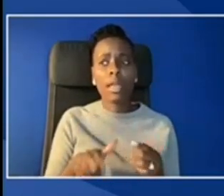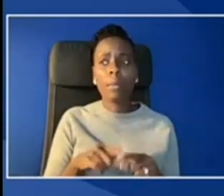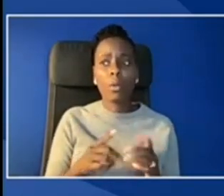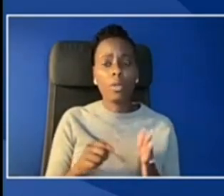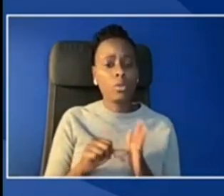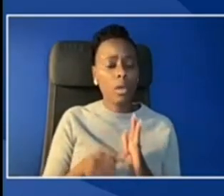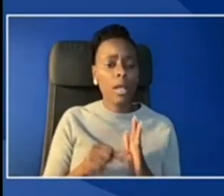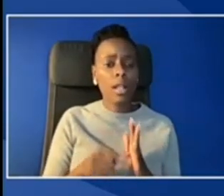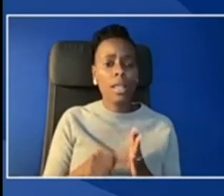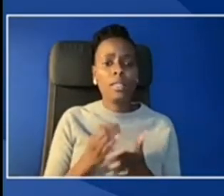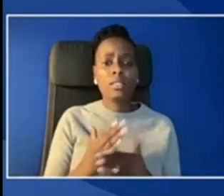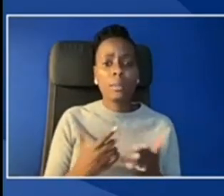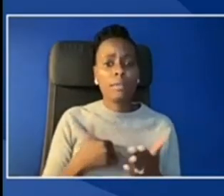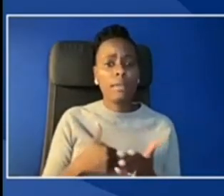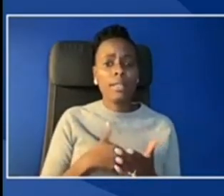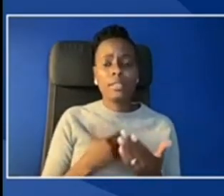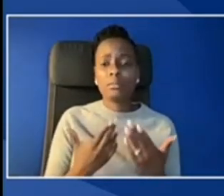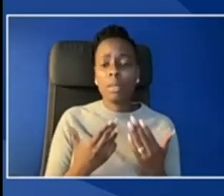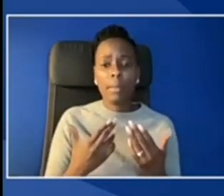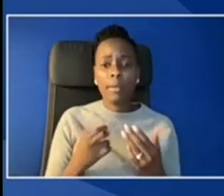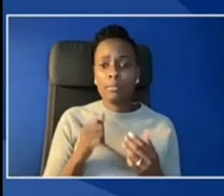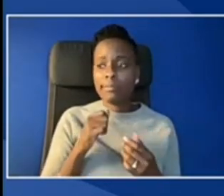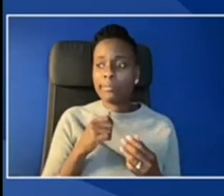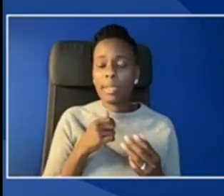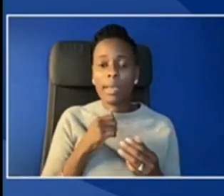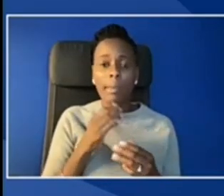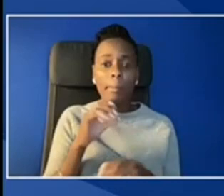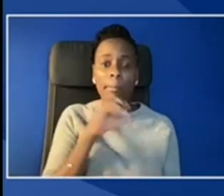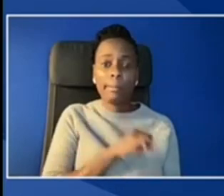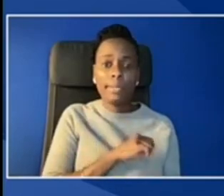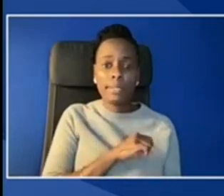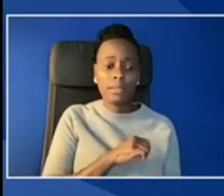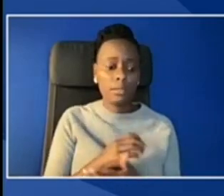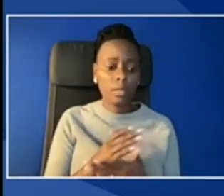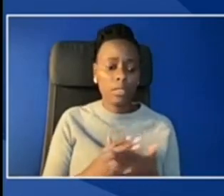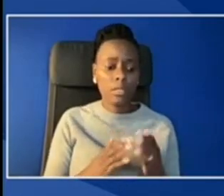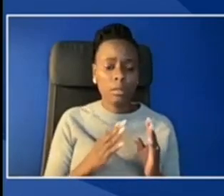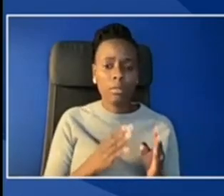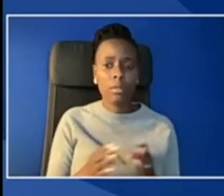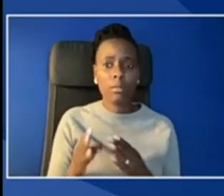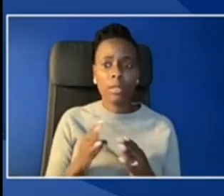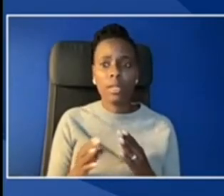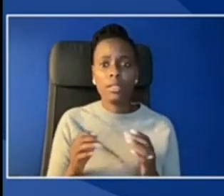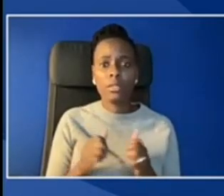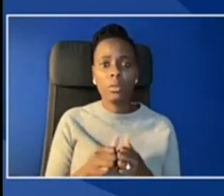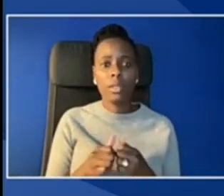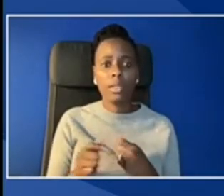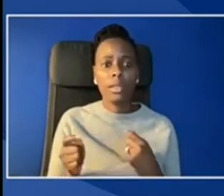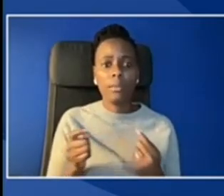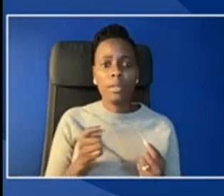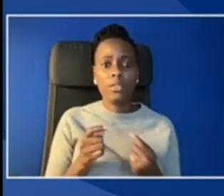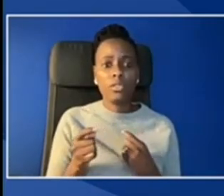that may be overlooked by some of these plans with the administration that we don't necessarily qualify.